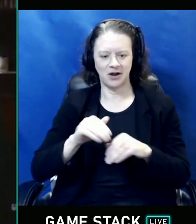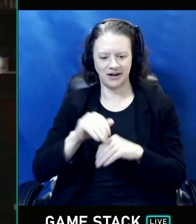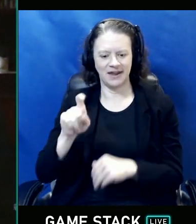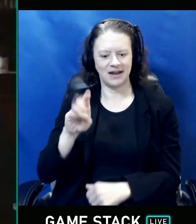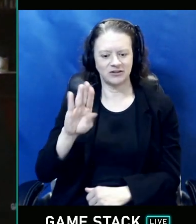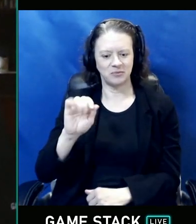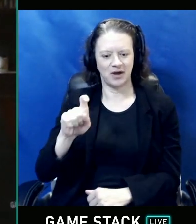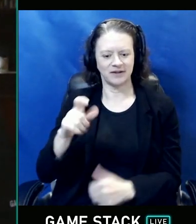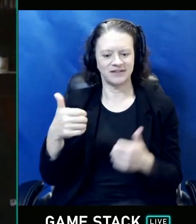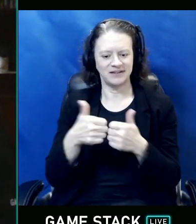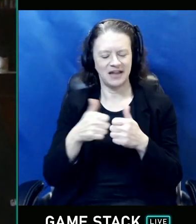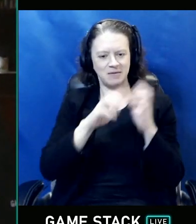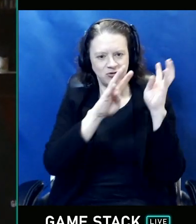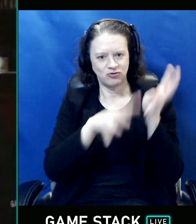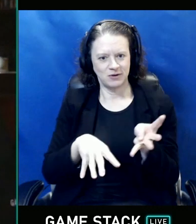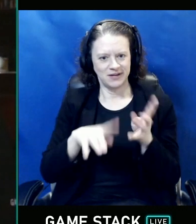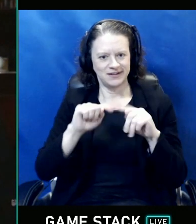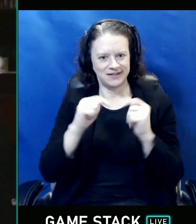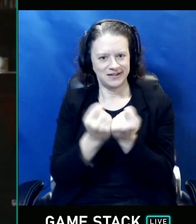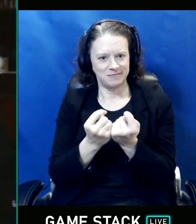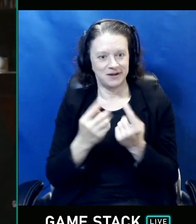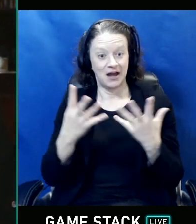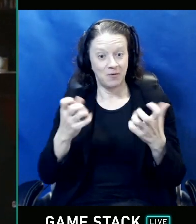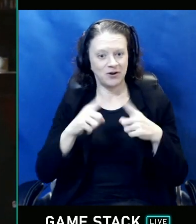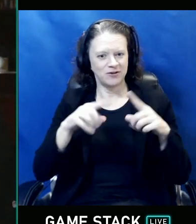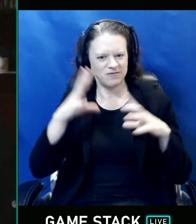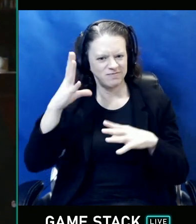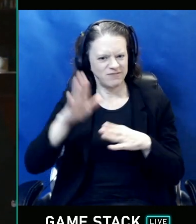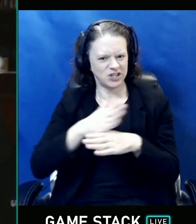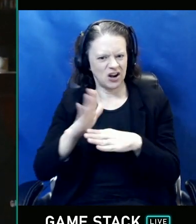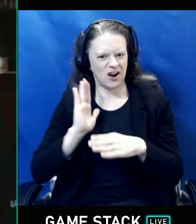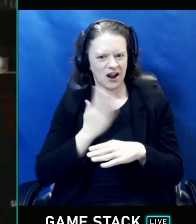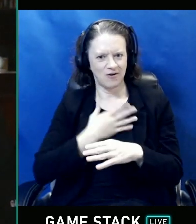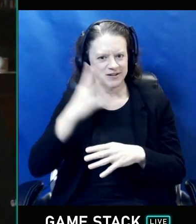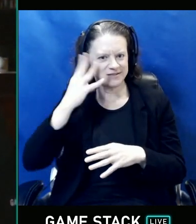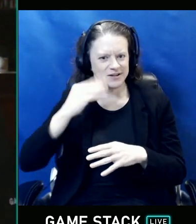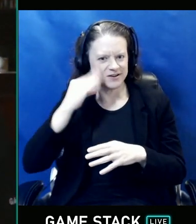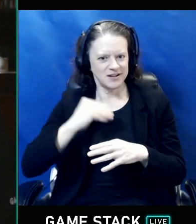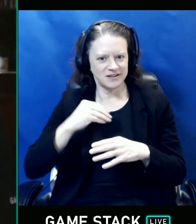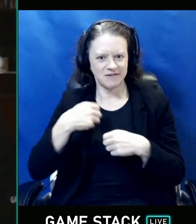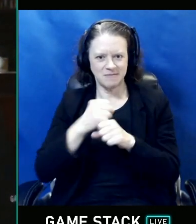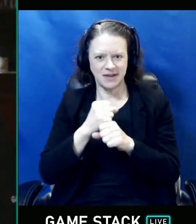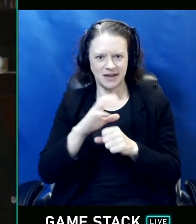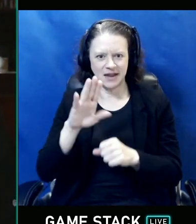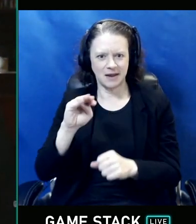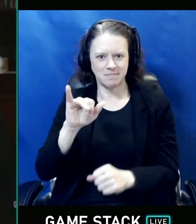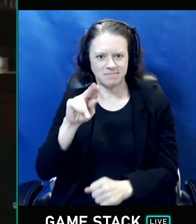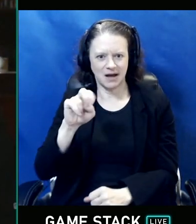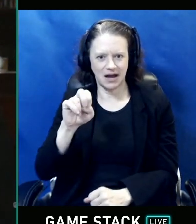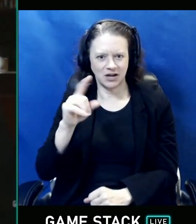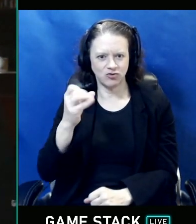Dungeons play great on mobile devices using Xbox Game Streaming. But before we get into how we did that,